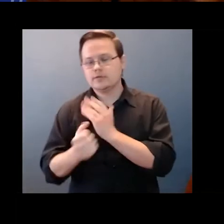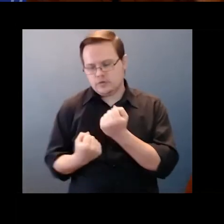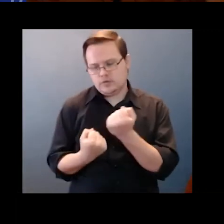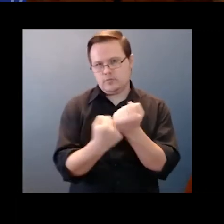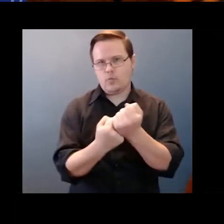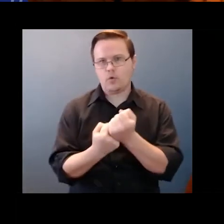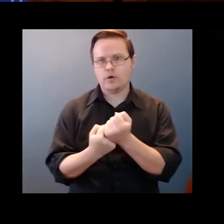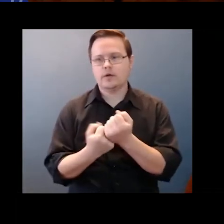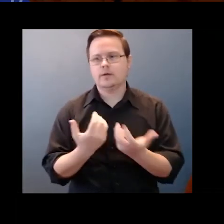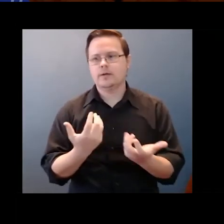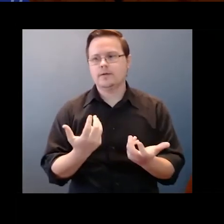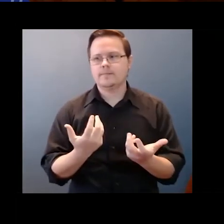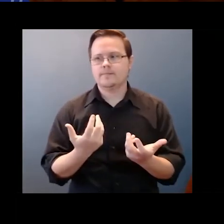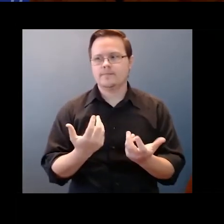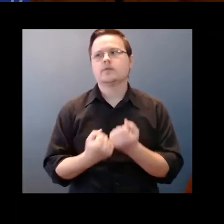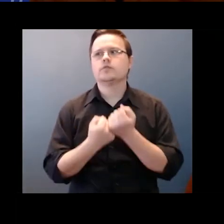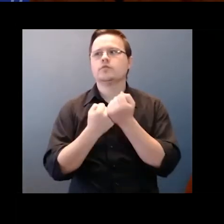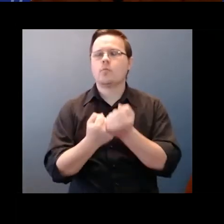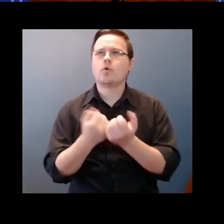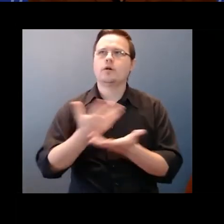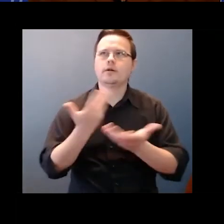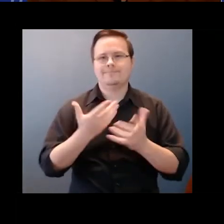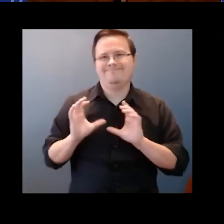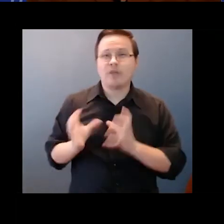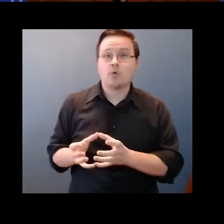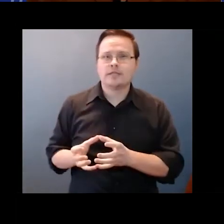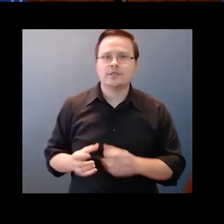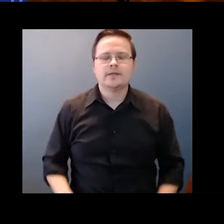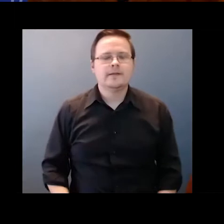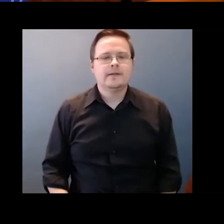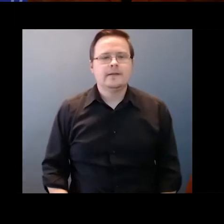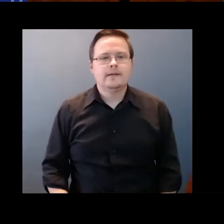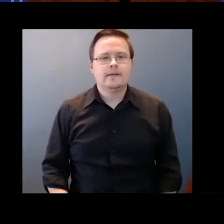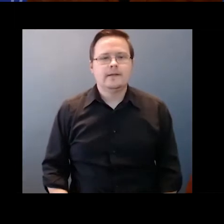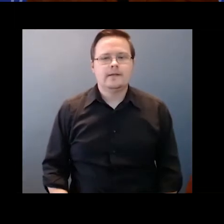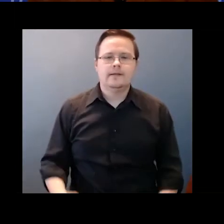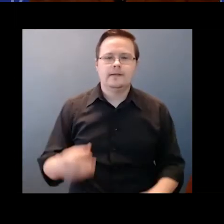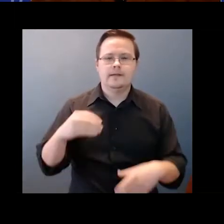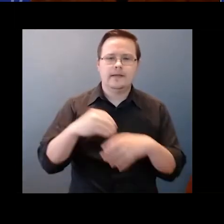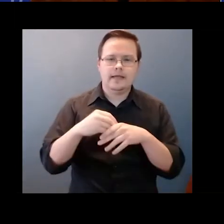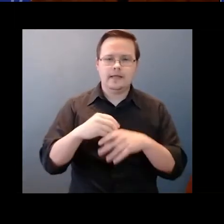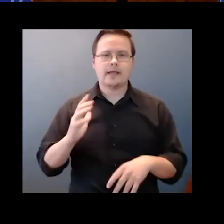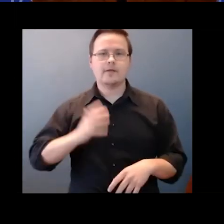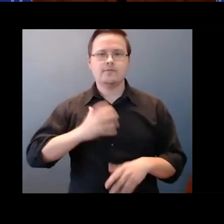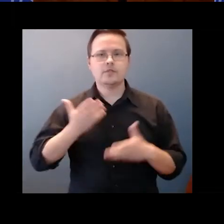to support the coalition. In the official spheres like city council.